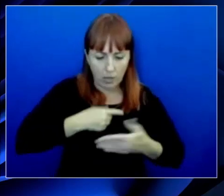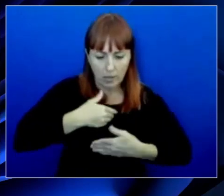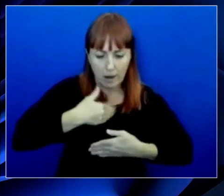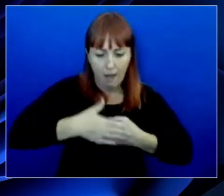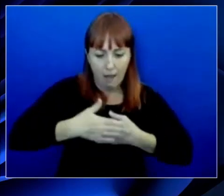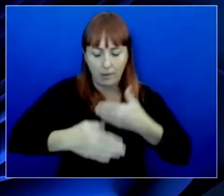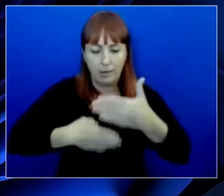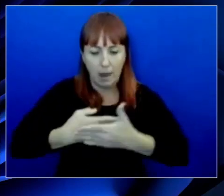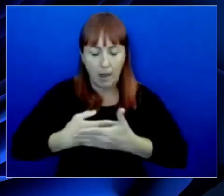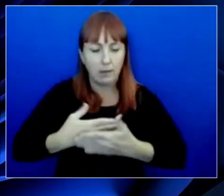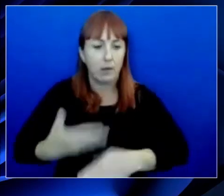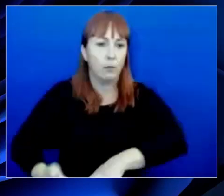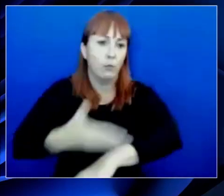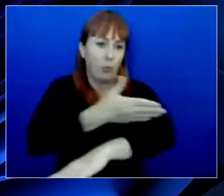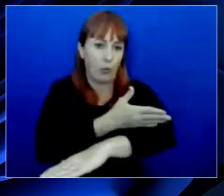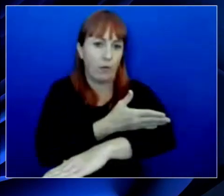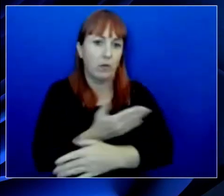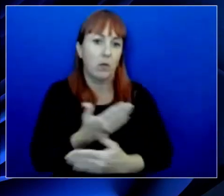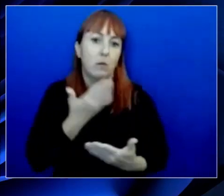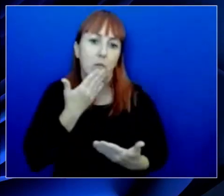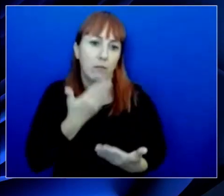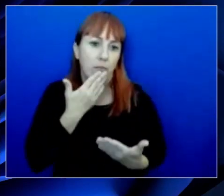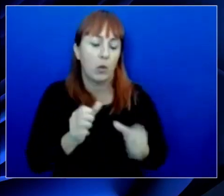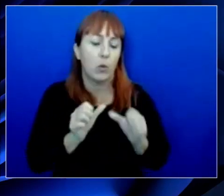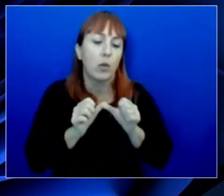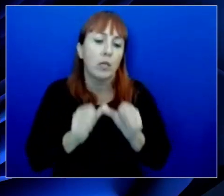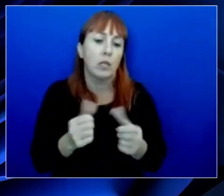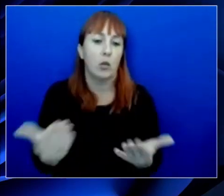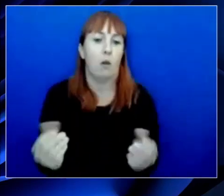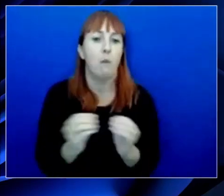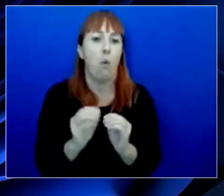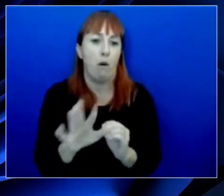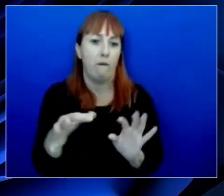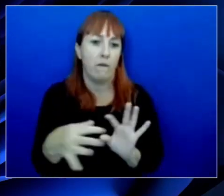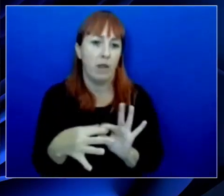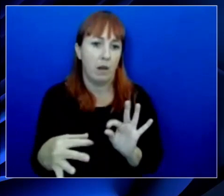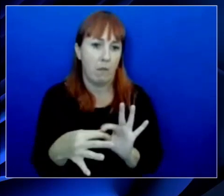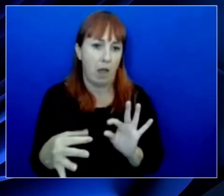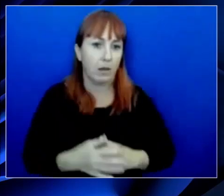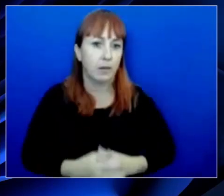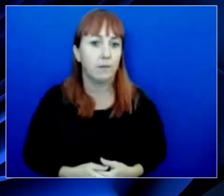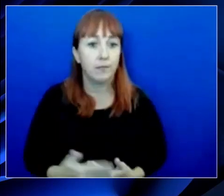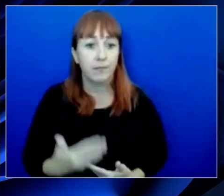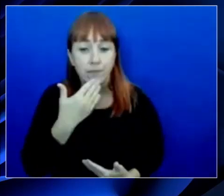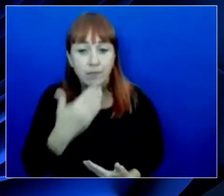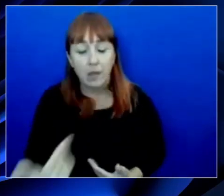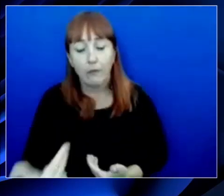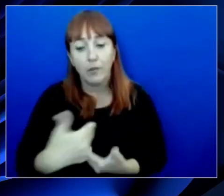So please send us. Please continue to send us feedback. Thank you so much for joining us